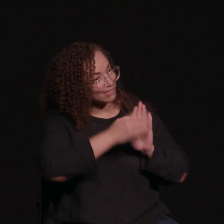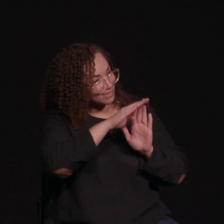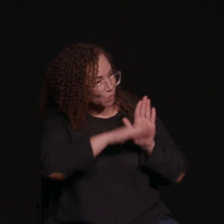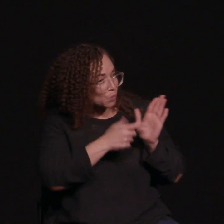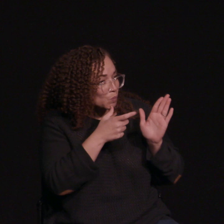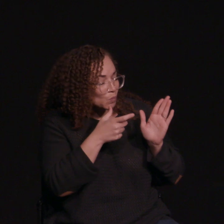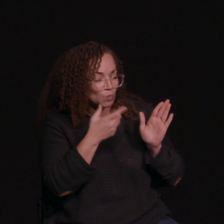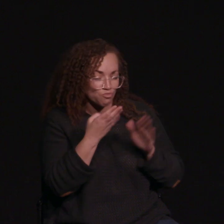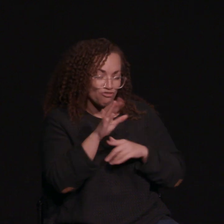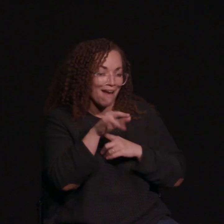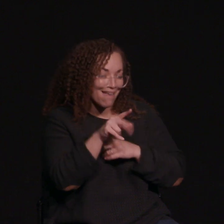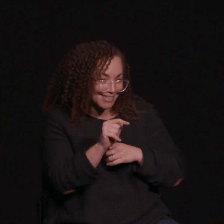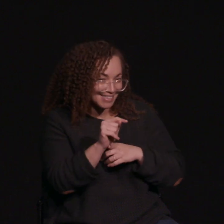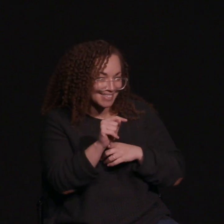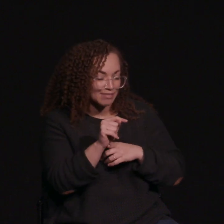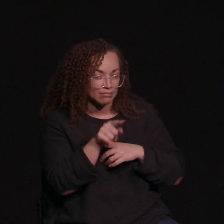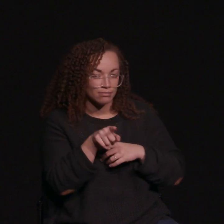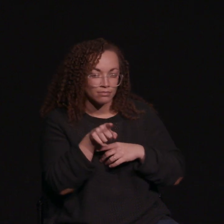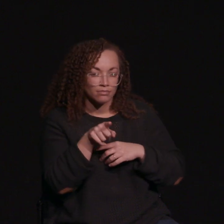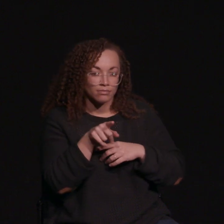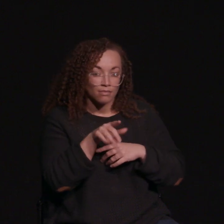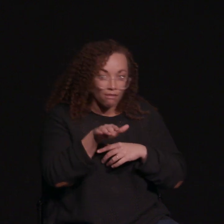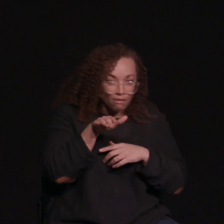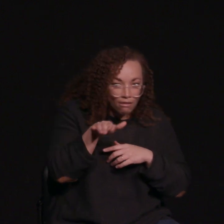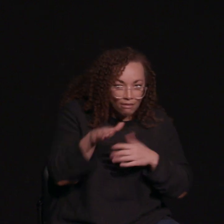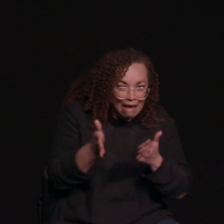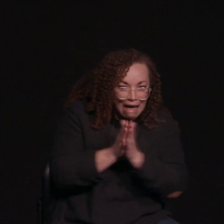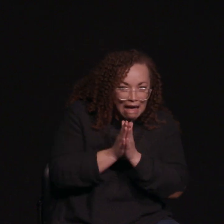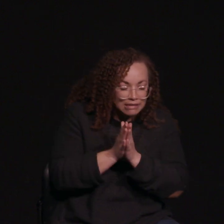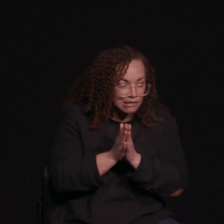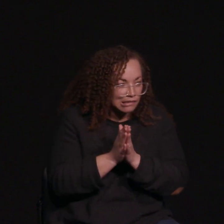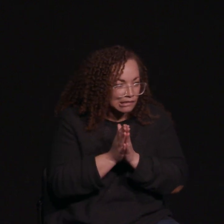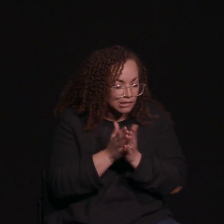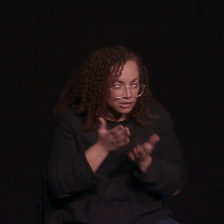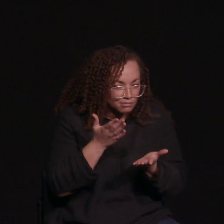pretty slim, you know? He's busy with multiple ventures,